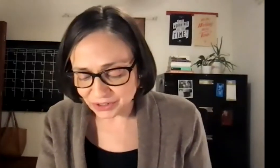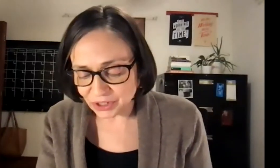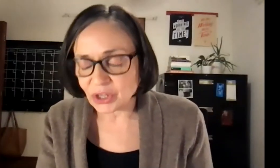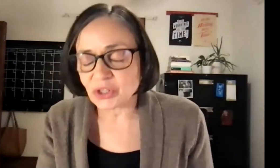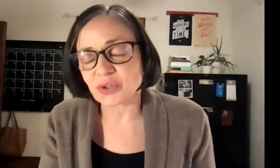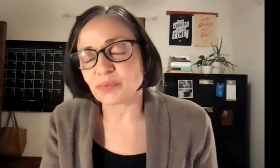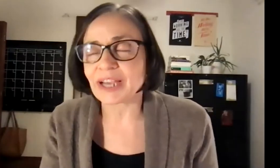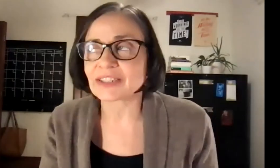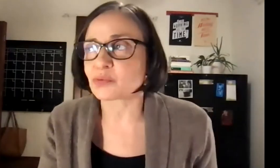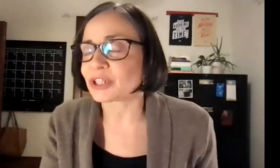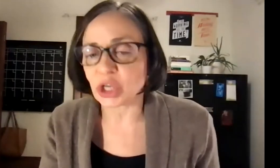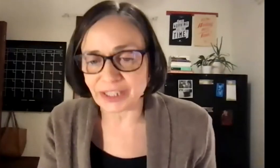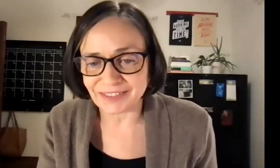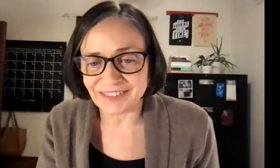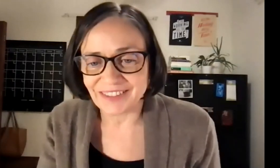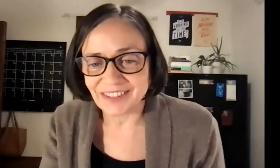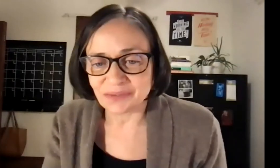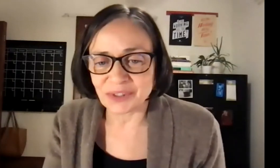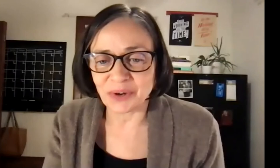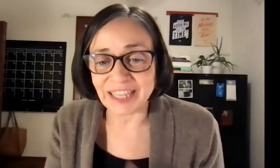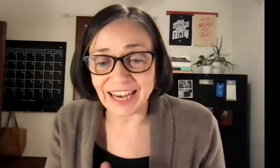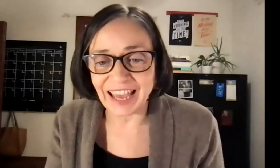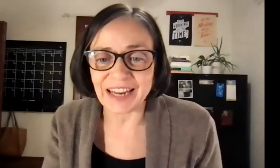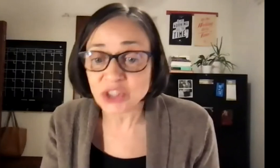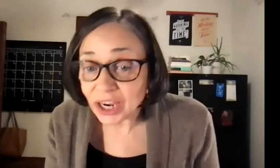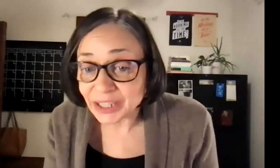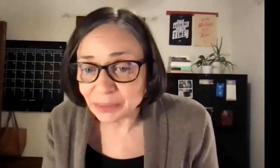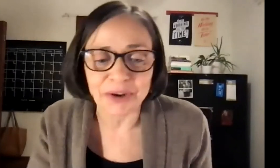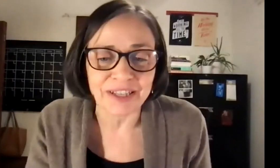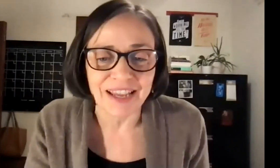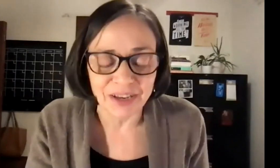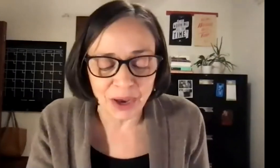in contrast to my Blackness, my family struggles and dialogues within the Black community.